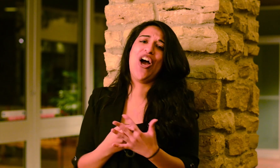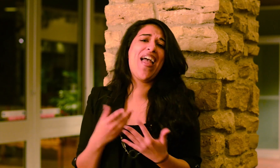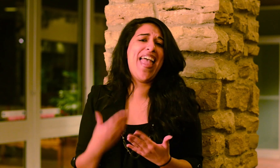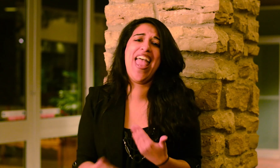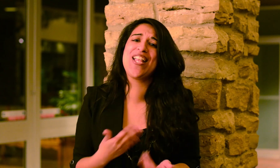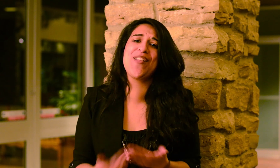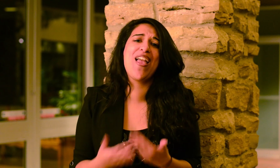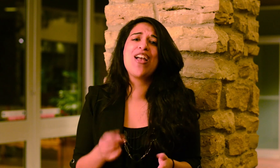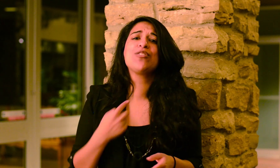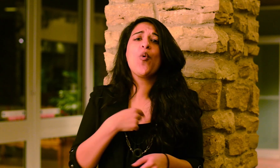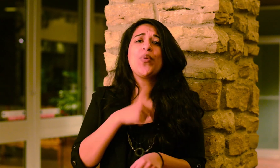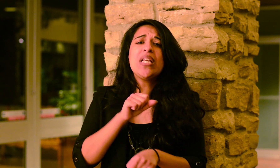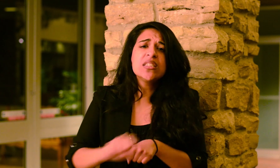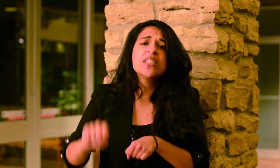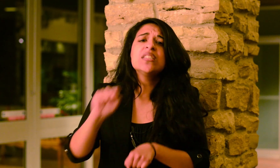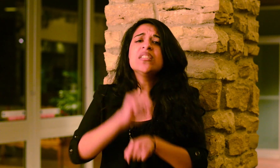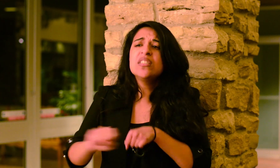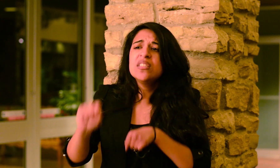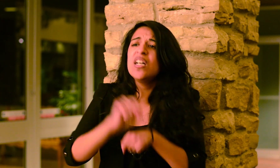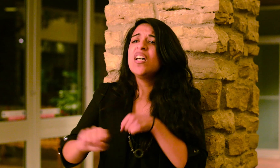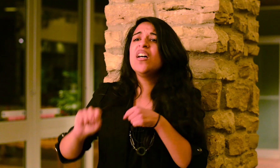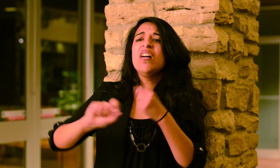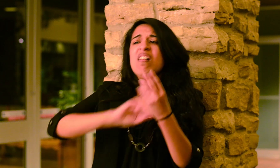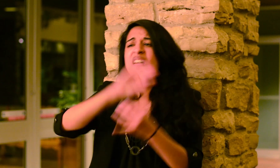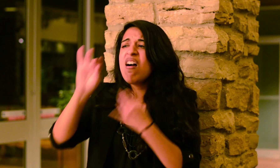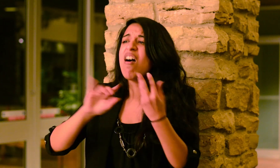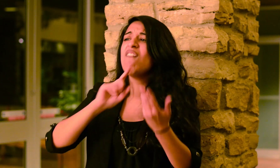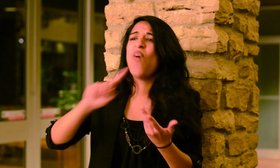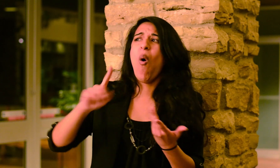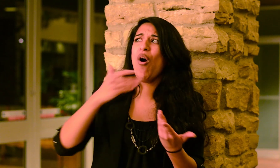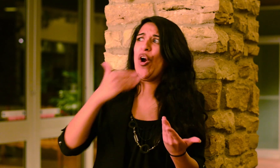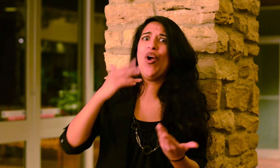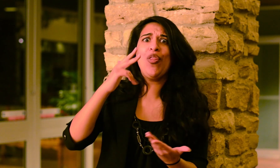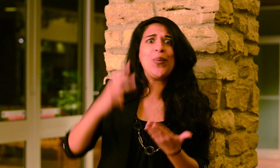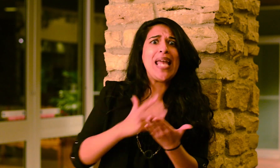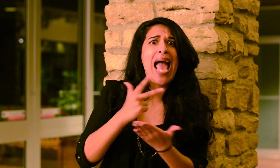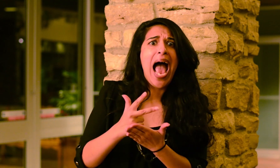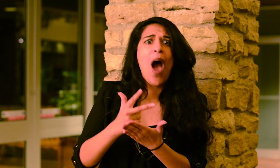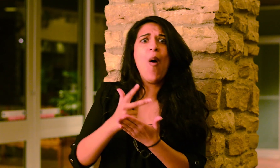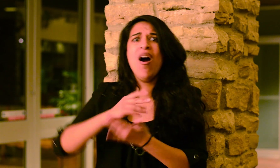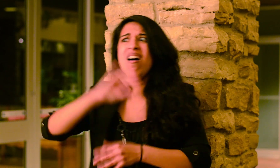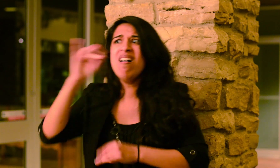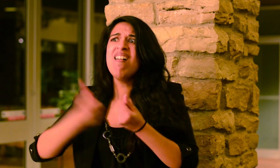So all the effort we put in making them understand our perspectives for three hours